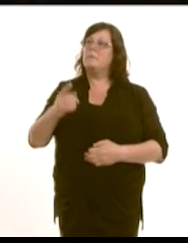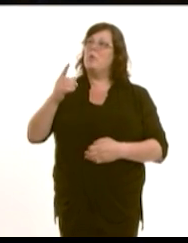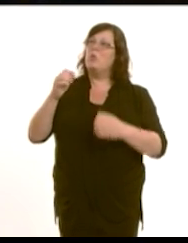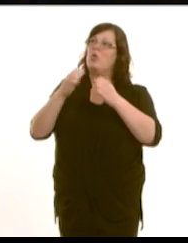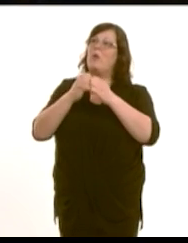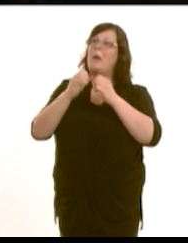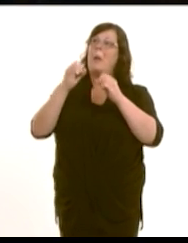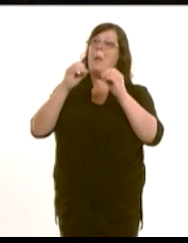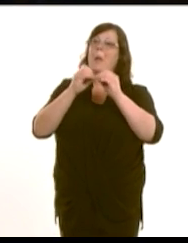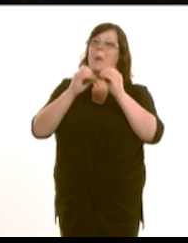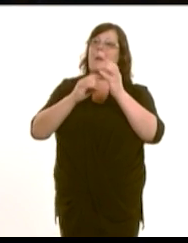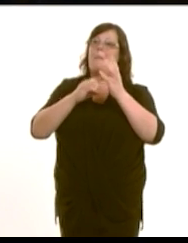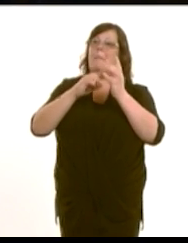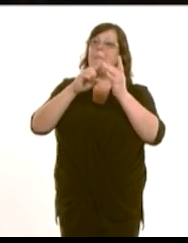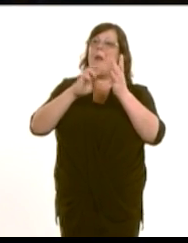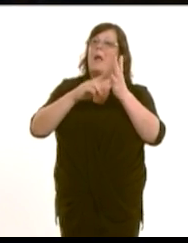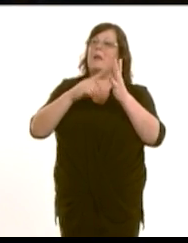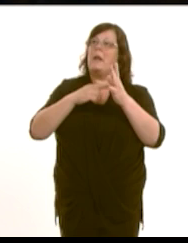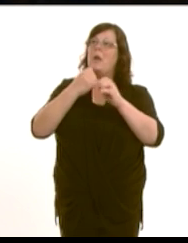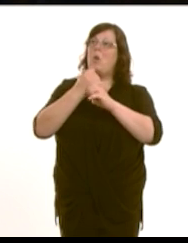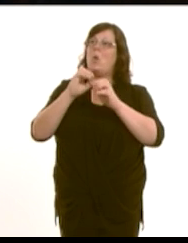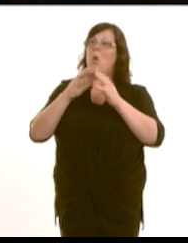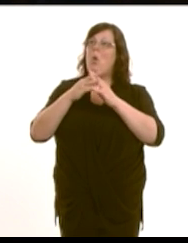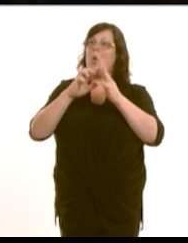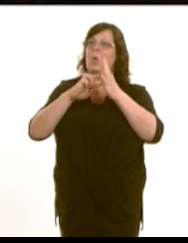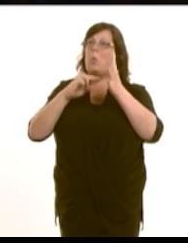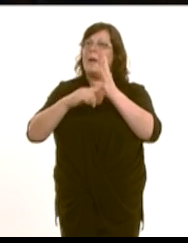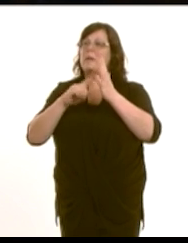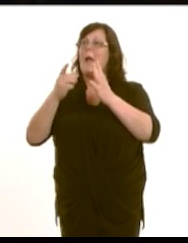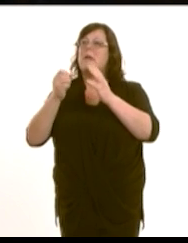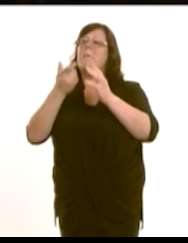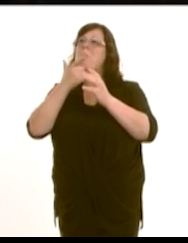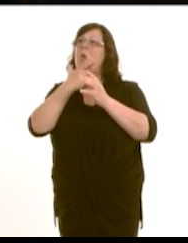councils have the worst council tax collection rates in Wales.